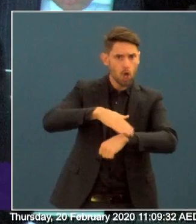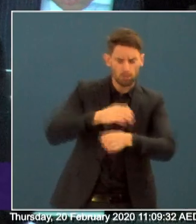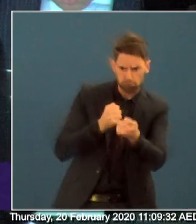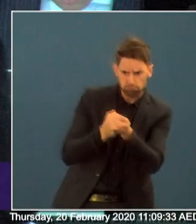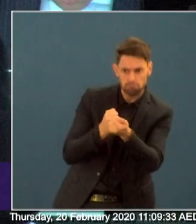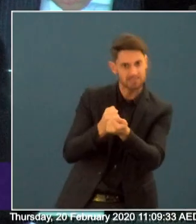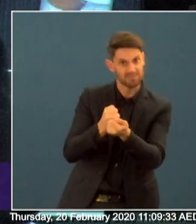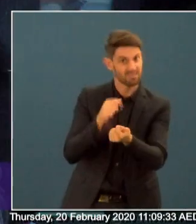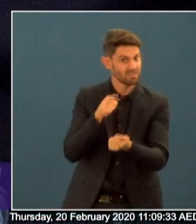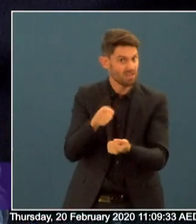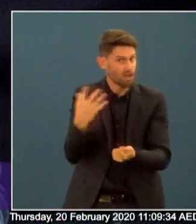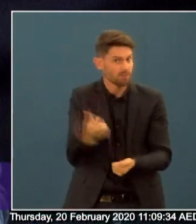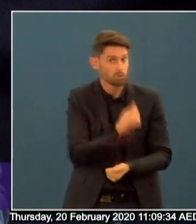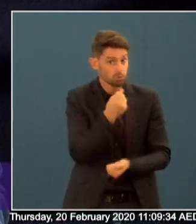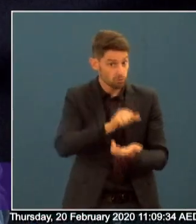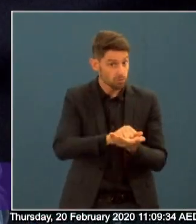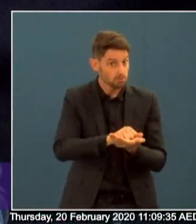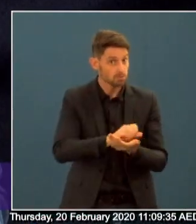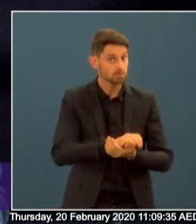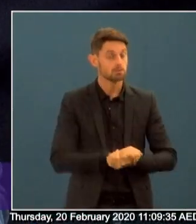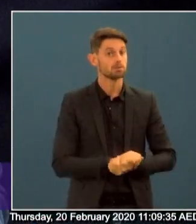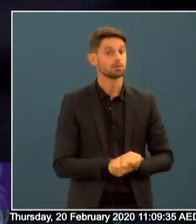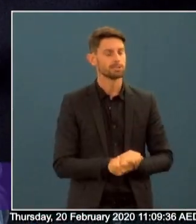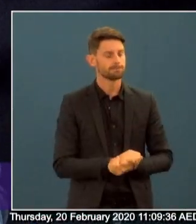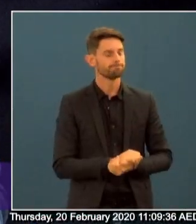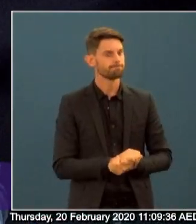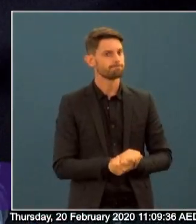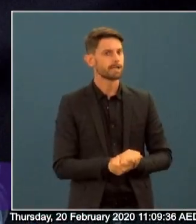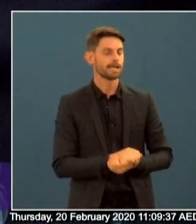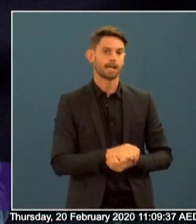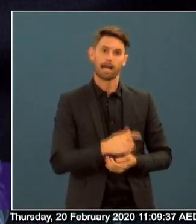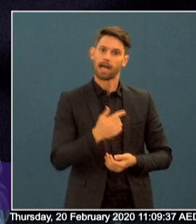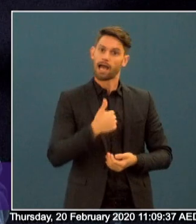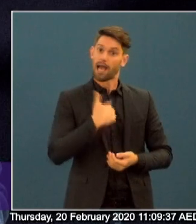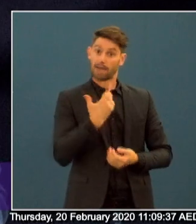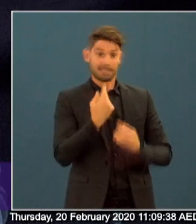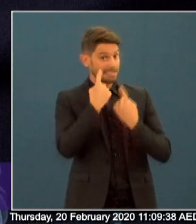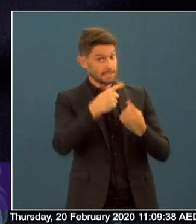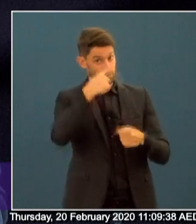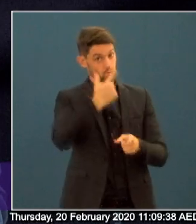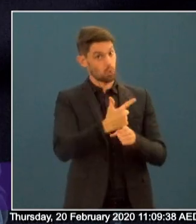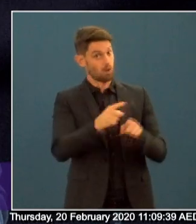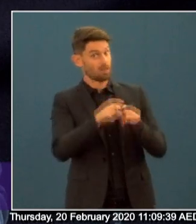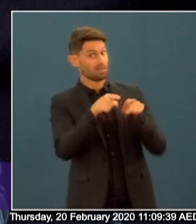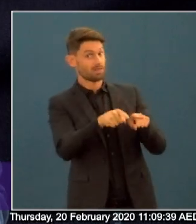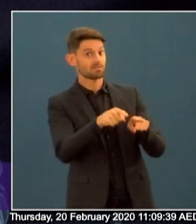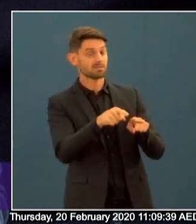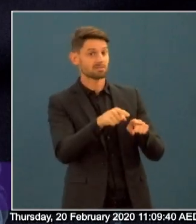I would have to say that such a statement makes me somewhat frustrated. The health status of people